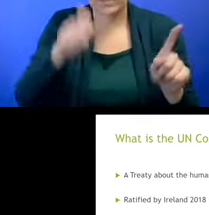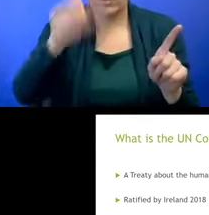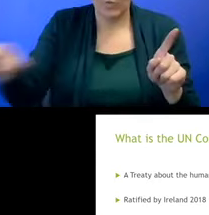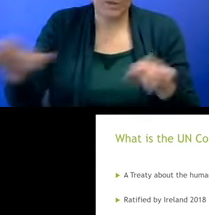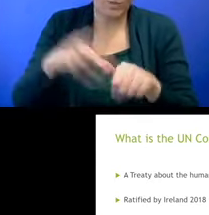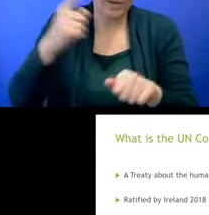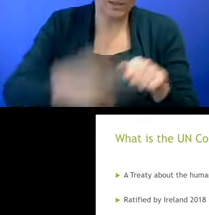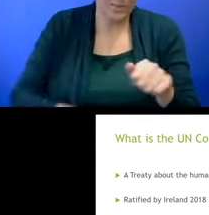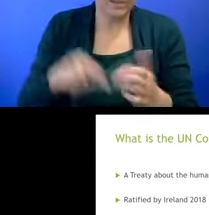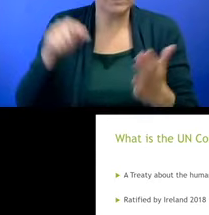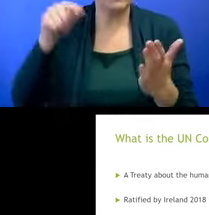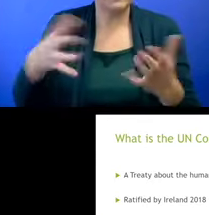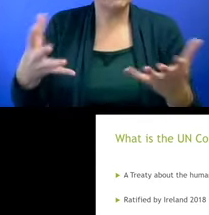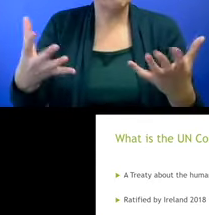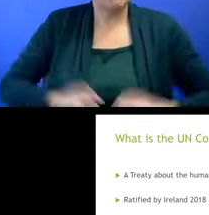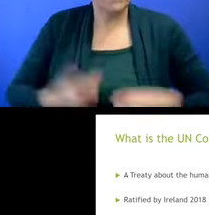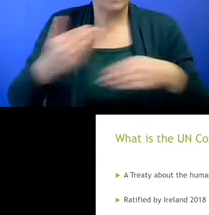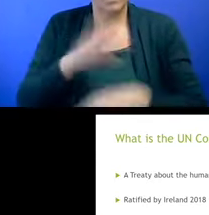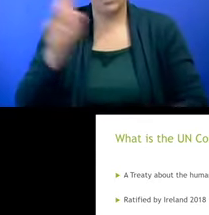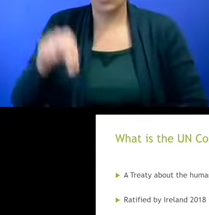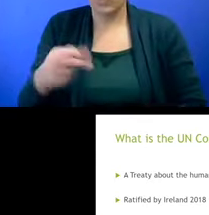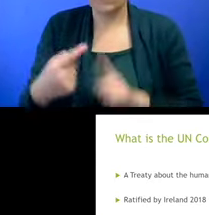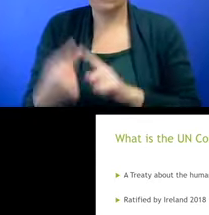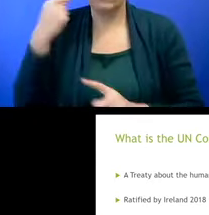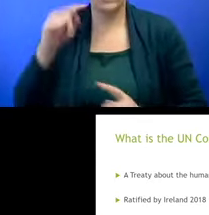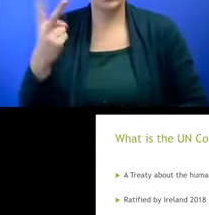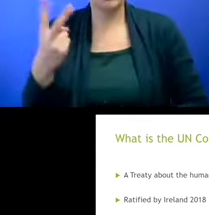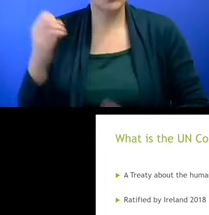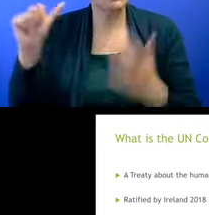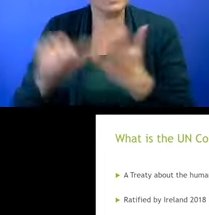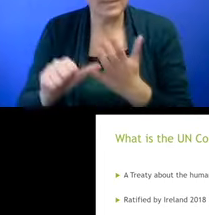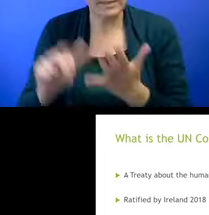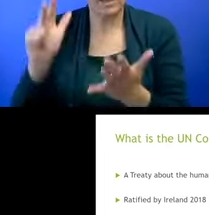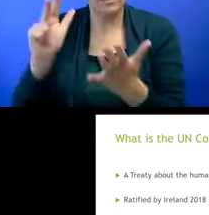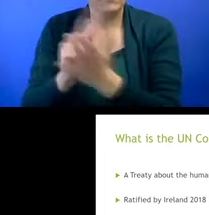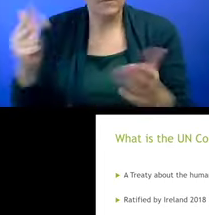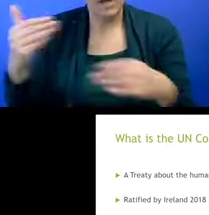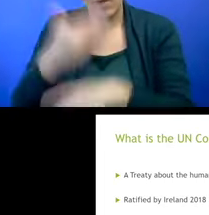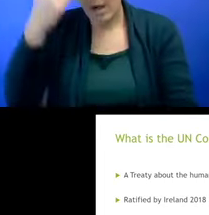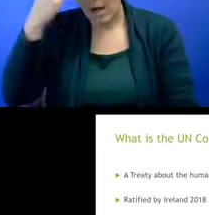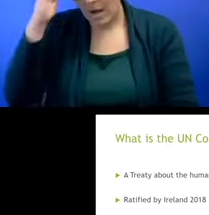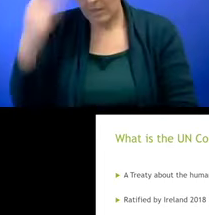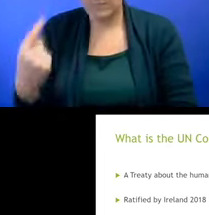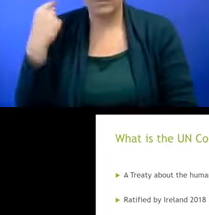It was adopted by the UN in 2006, and ratified by Ireland in 2018.